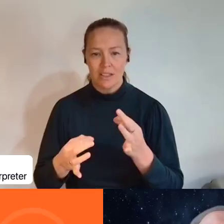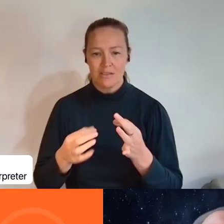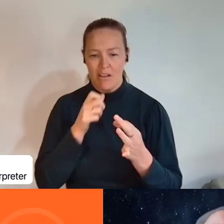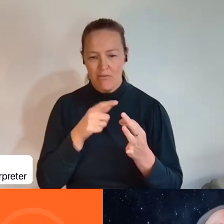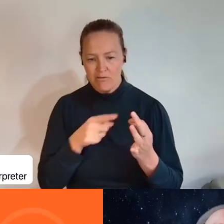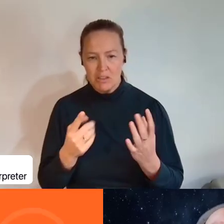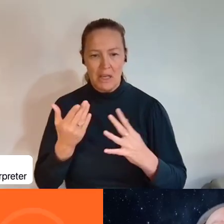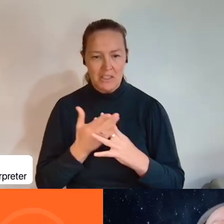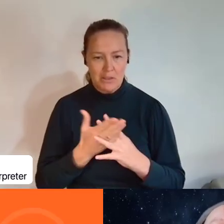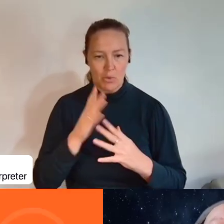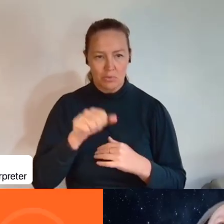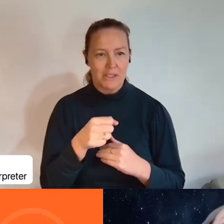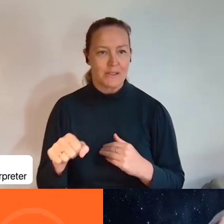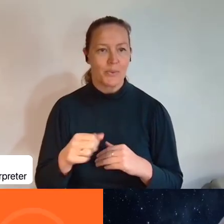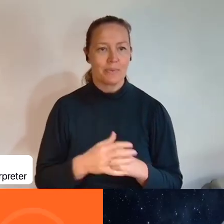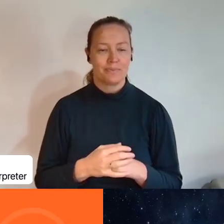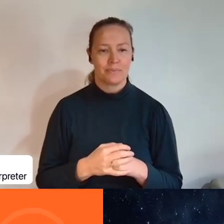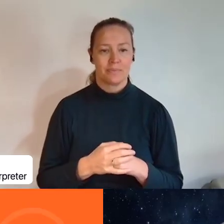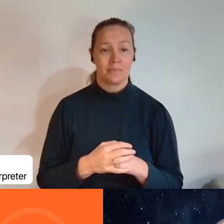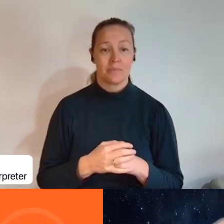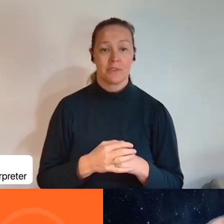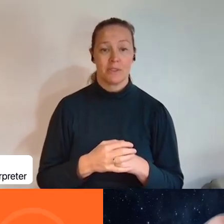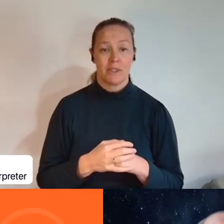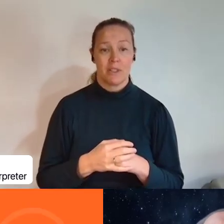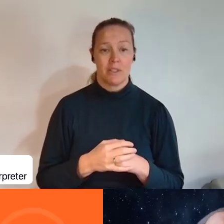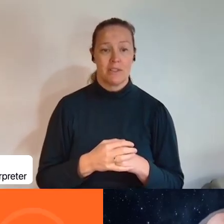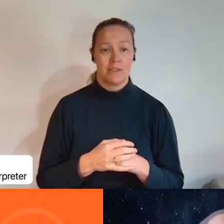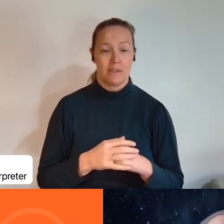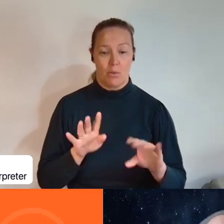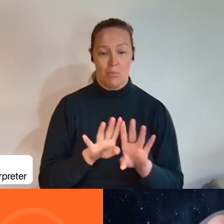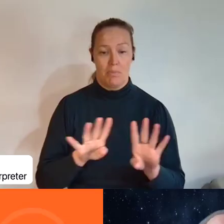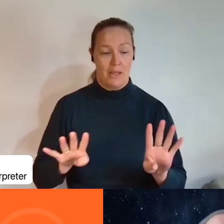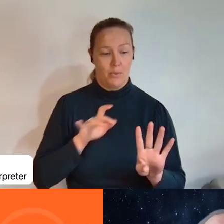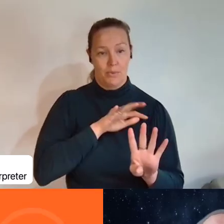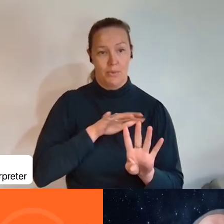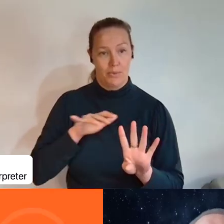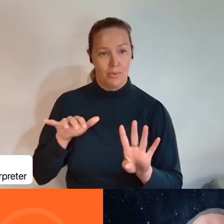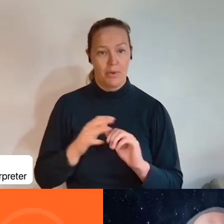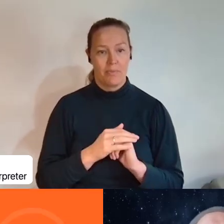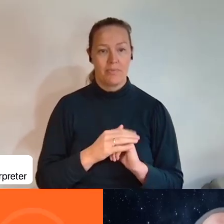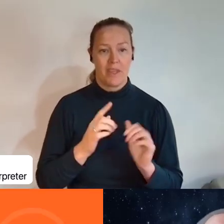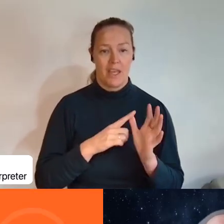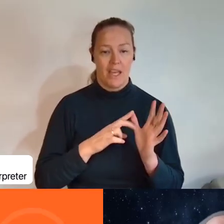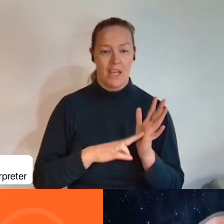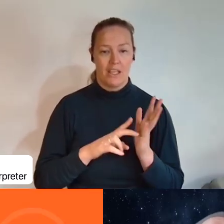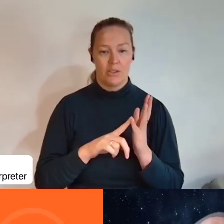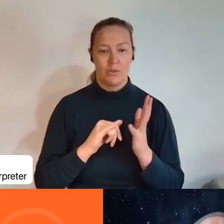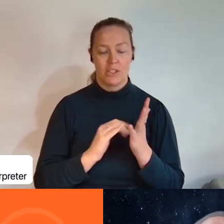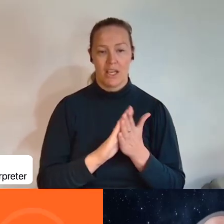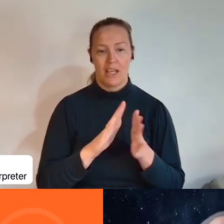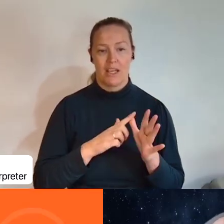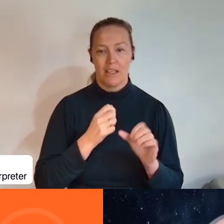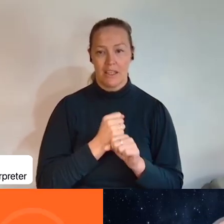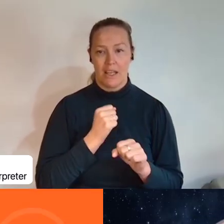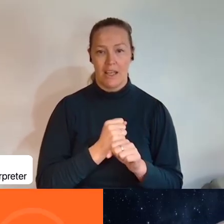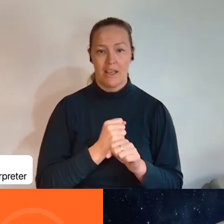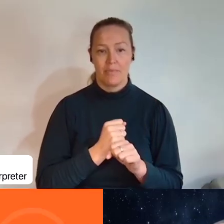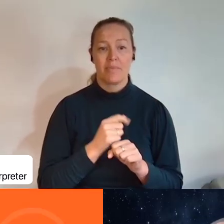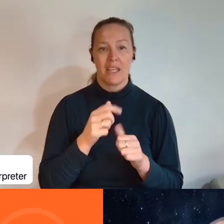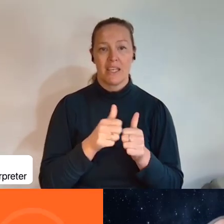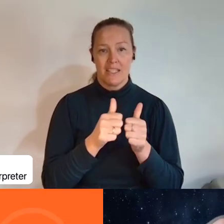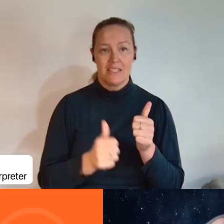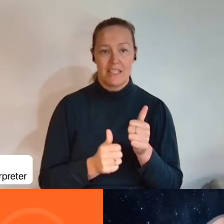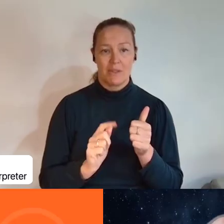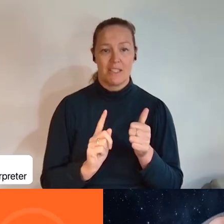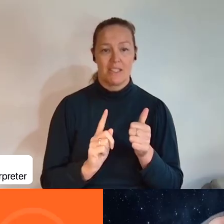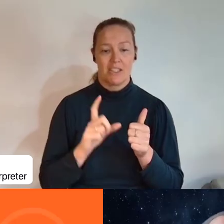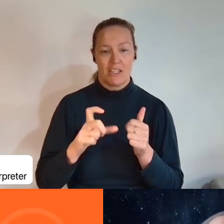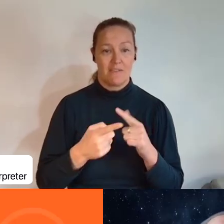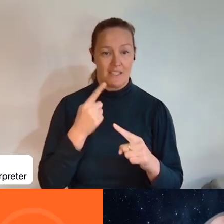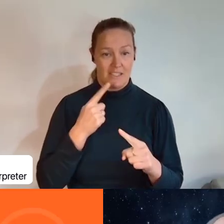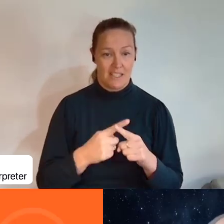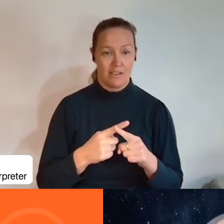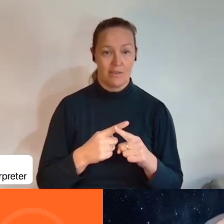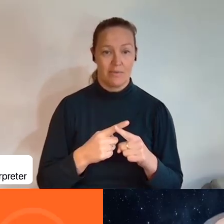So today with me we're going to have Anusha Guler, who is the Deputy Chief Executive sorry,